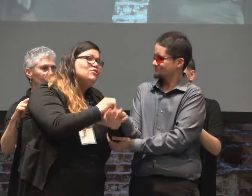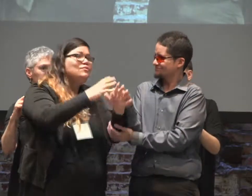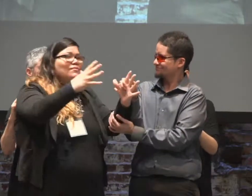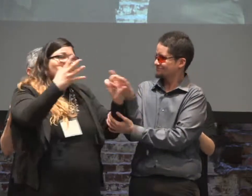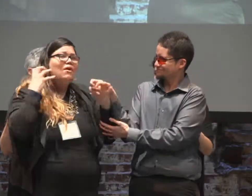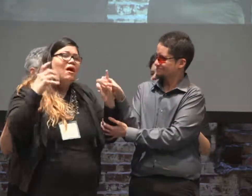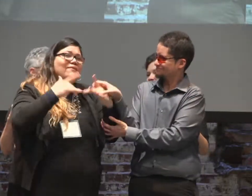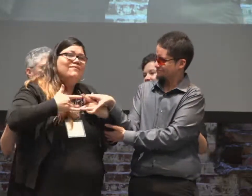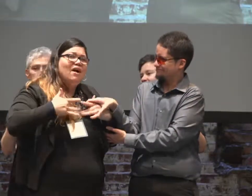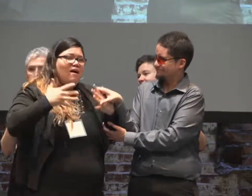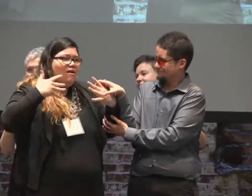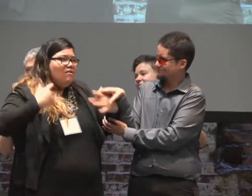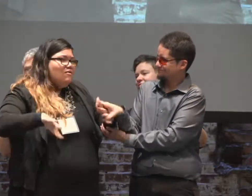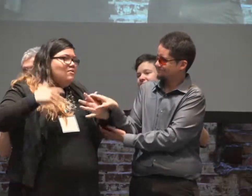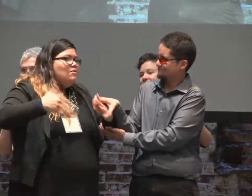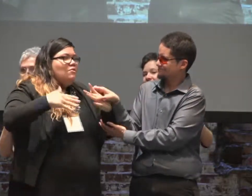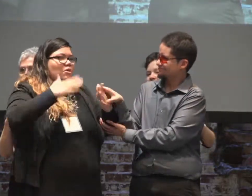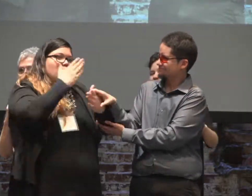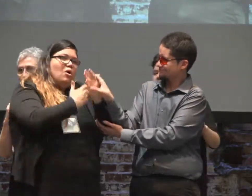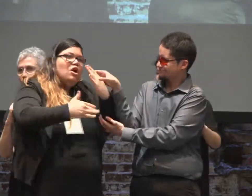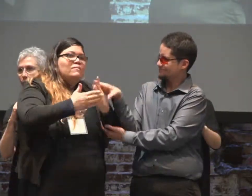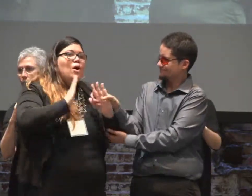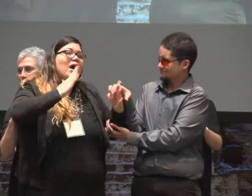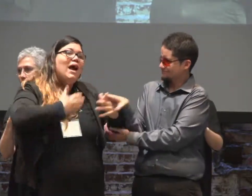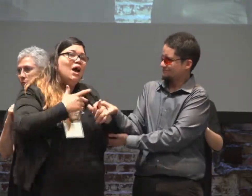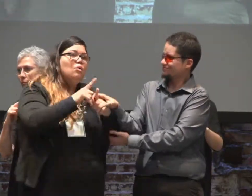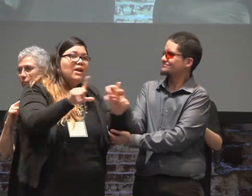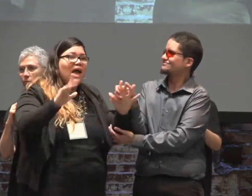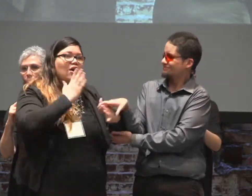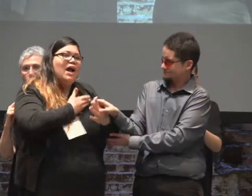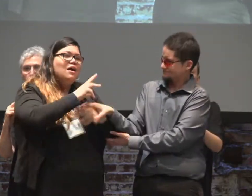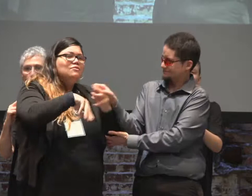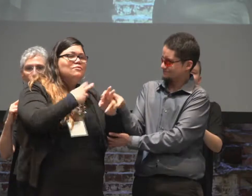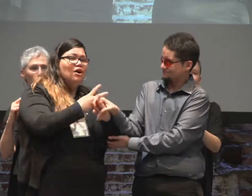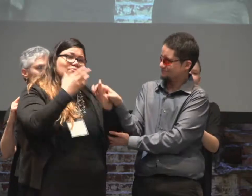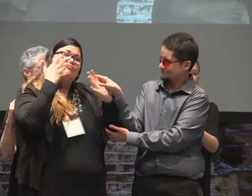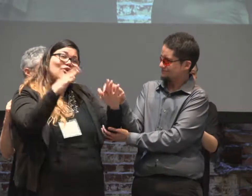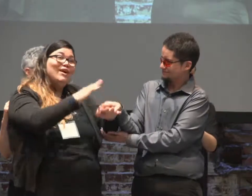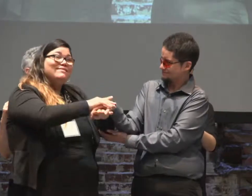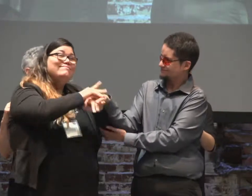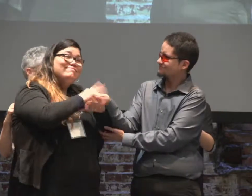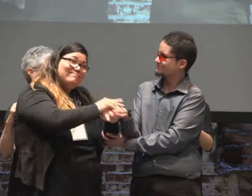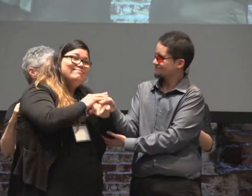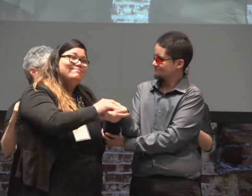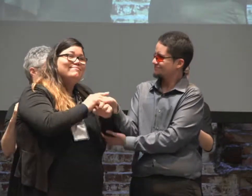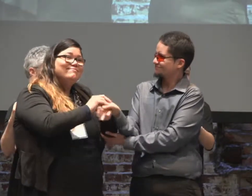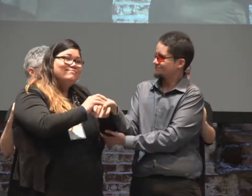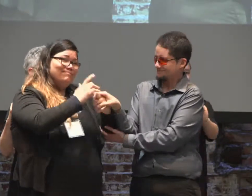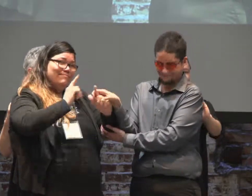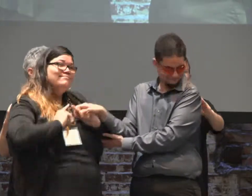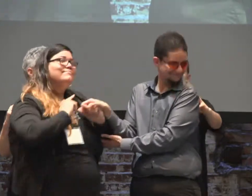and we're happy to educate you. We want you to feel comfortable, and we want you to be welcome into our world,